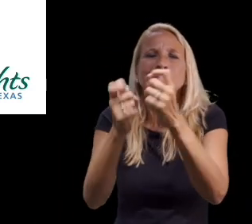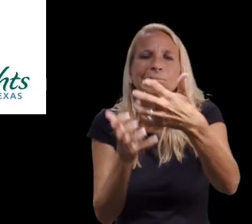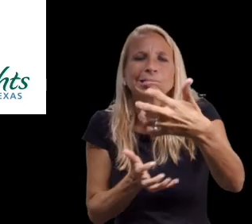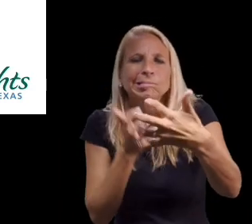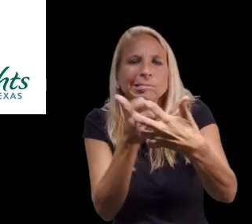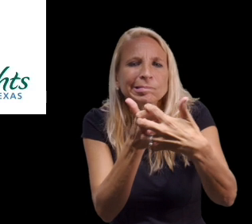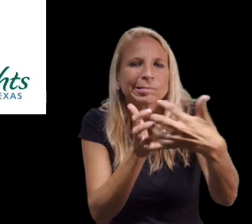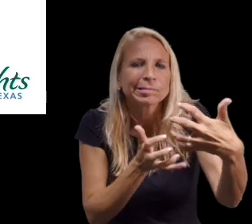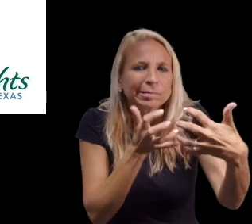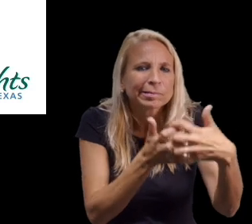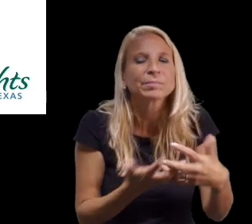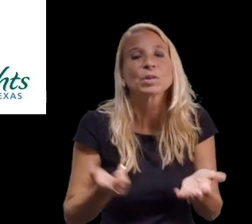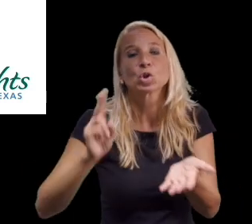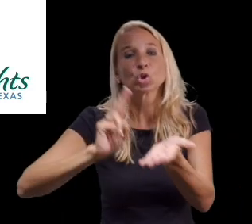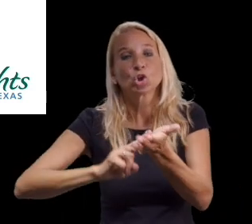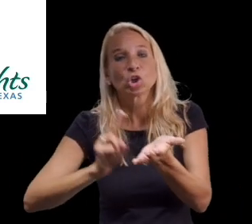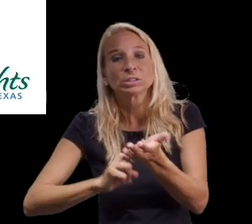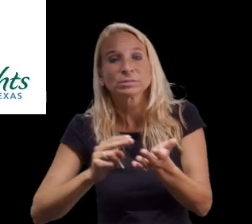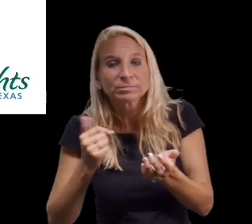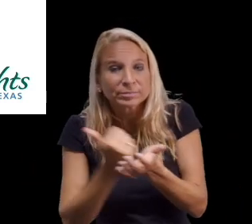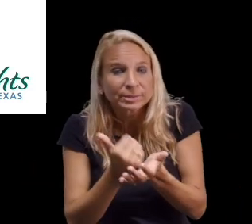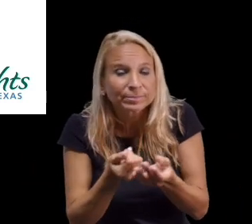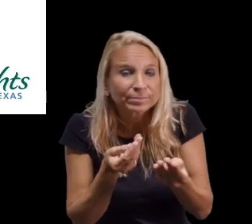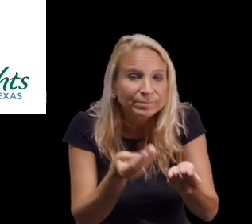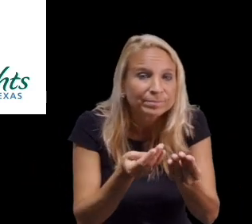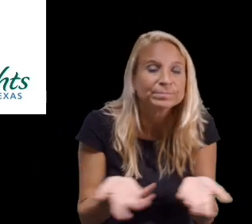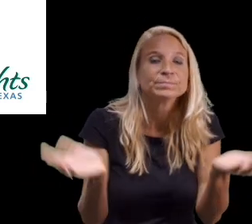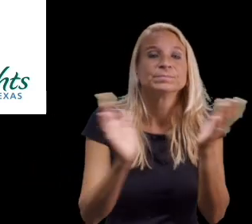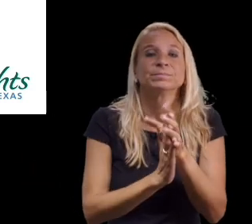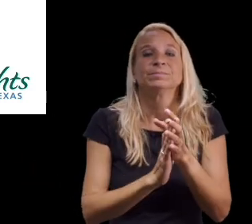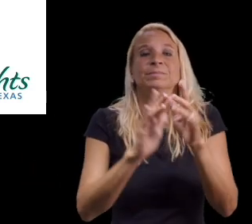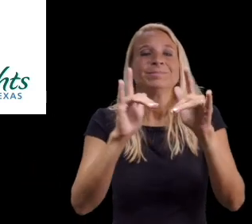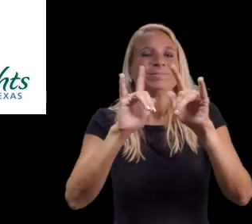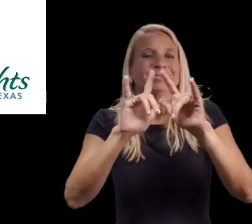minor home modifications, nursing, respite,